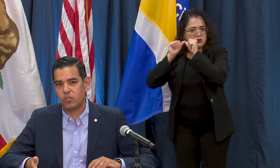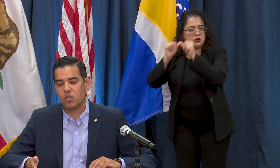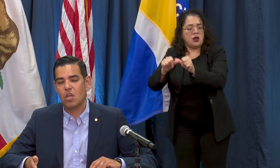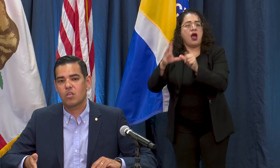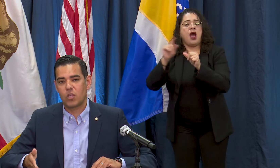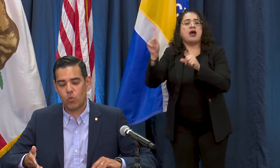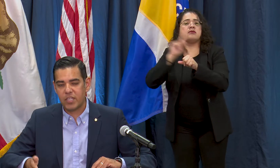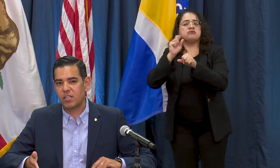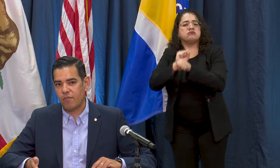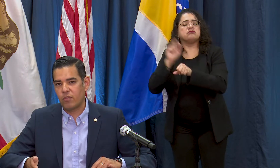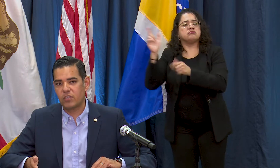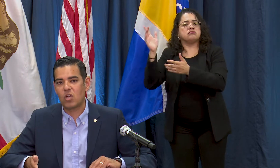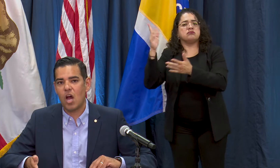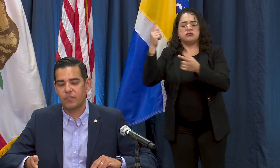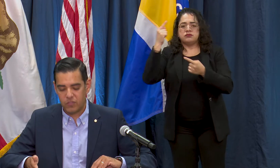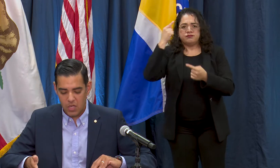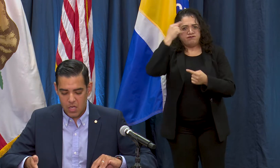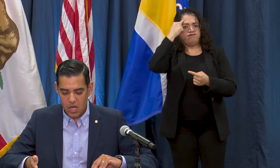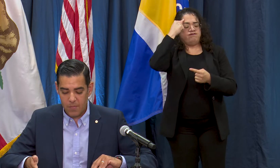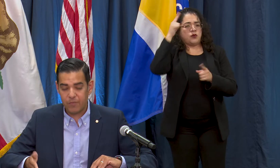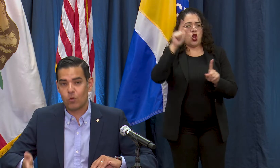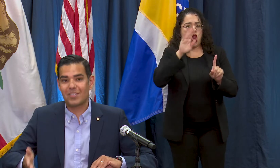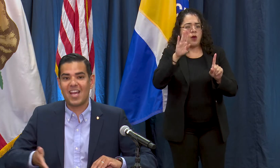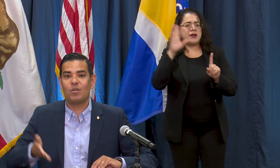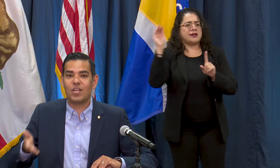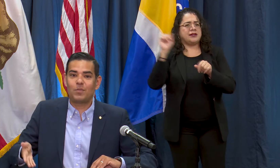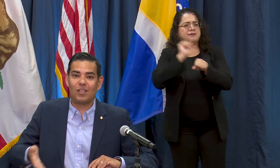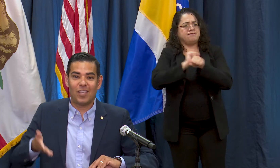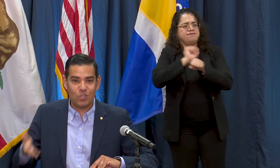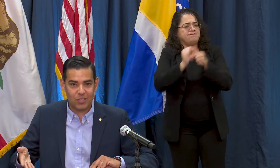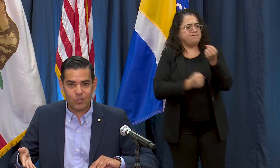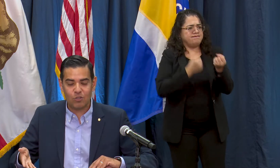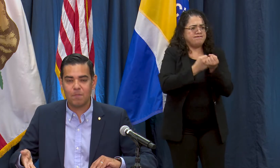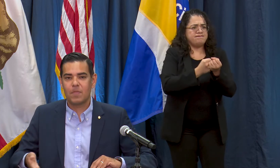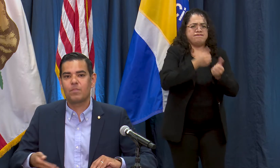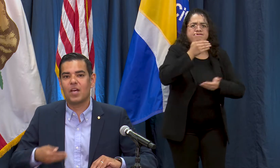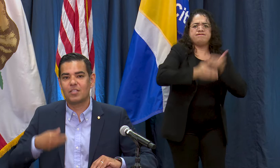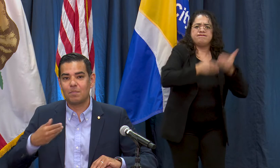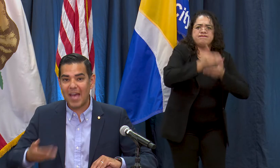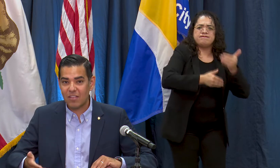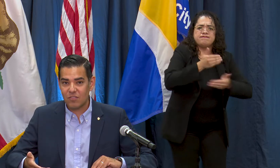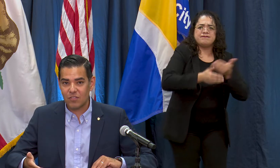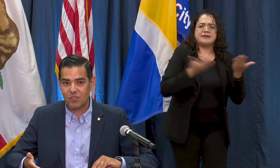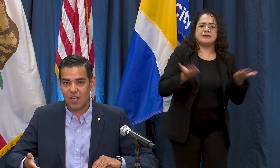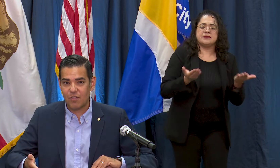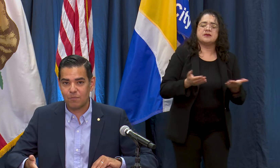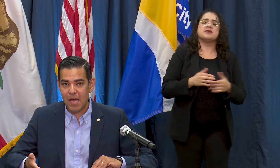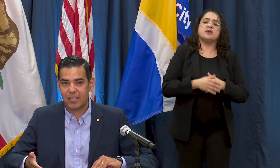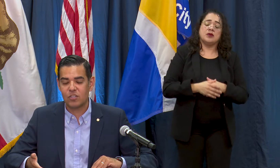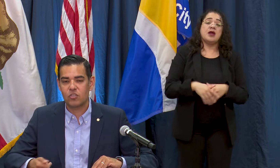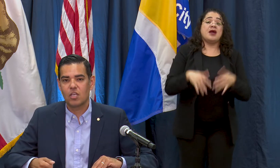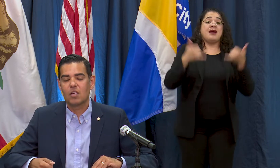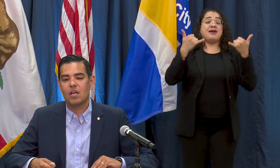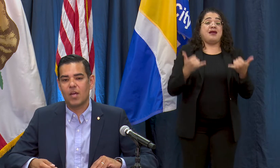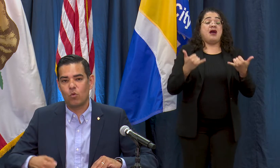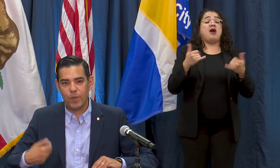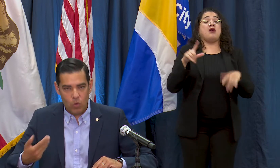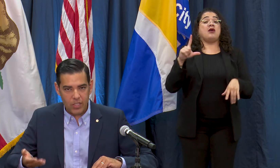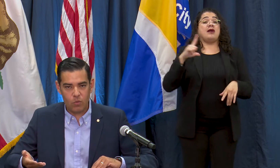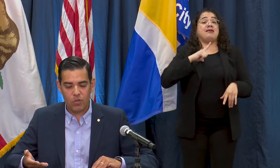so that we could cover these costs. Now it's up to the legislature to pass this package and we'll be working with our